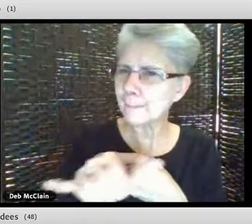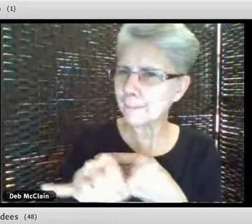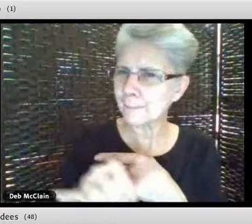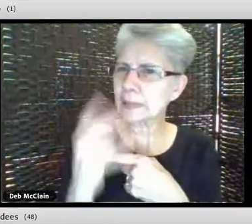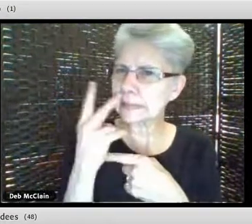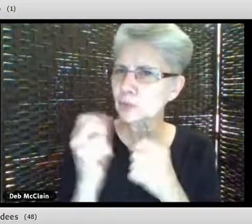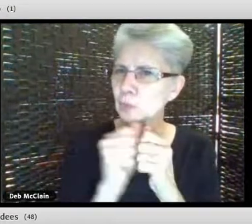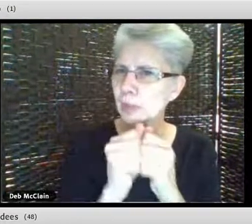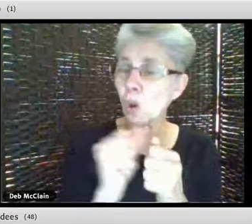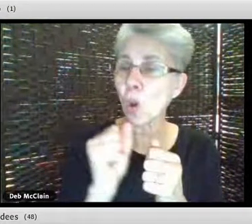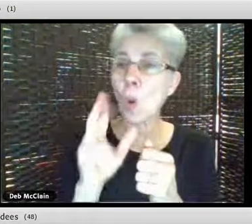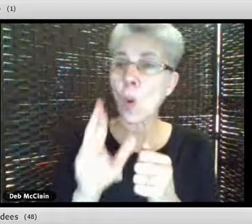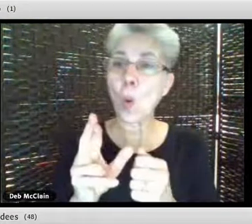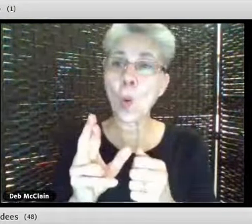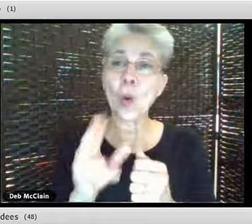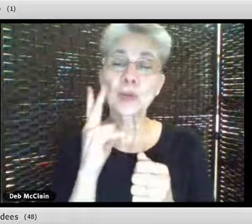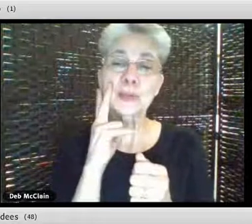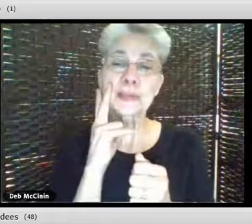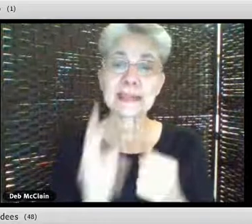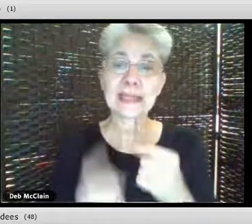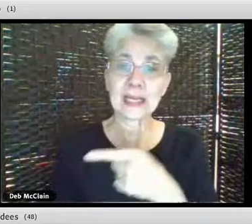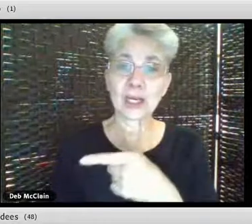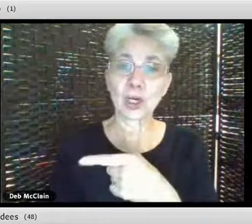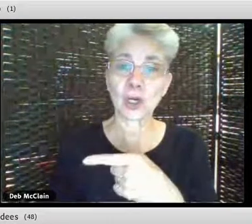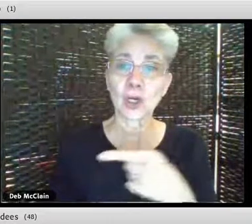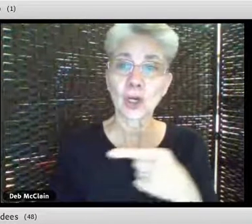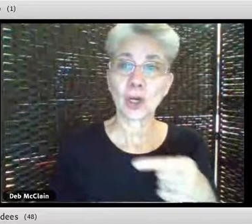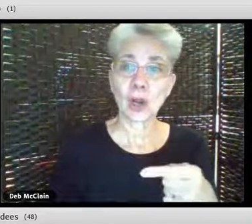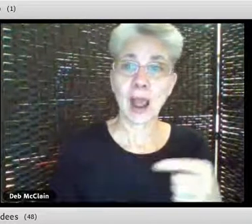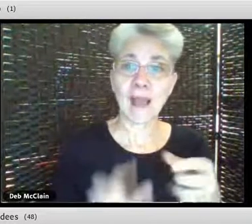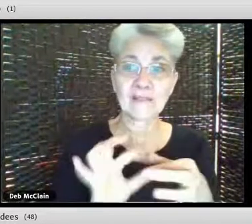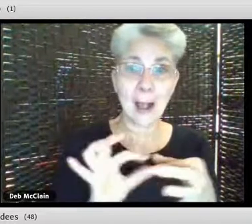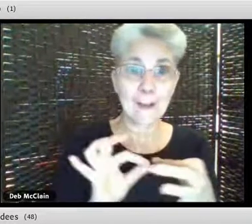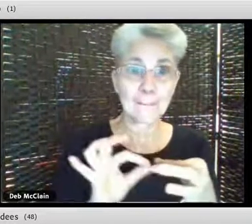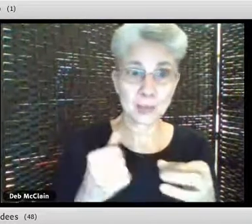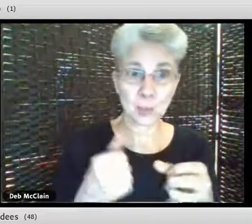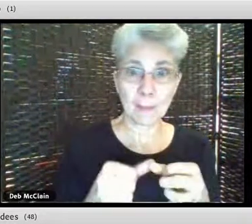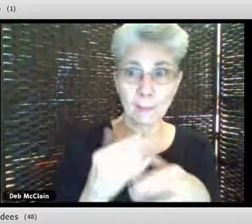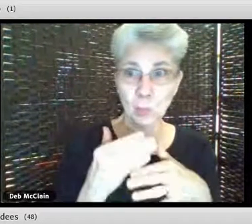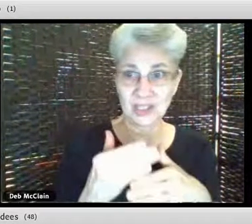and you can see -- Or the other thing is you'll see here I have comments.